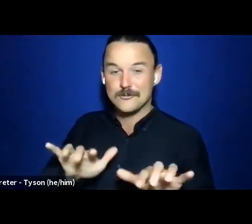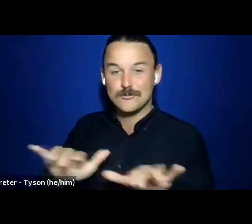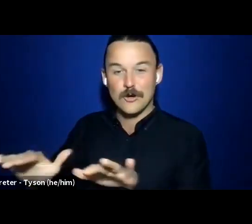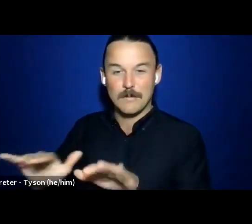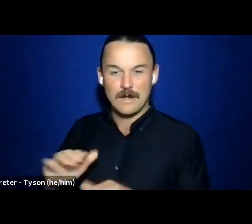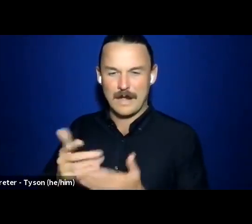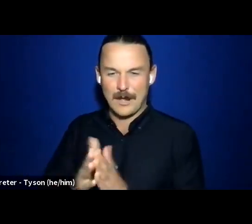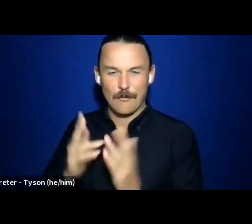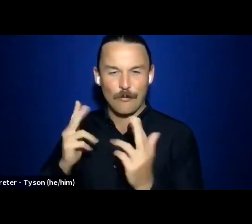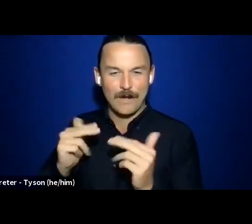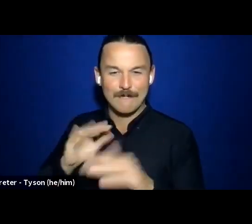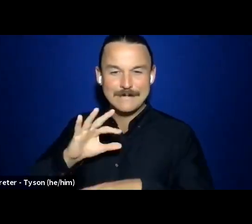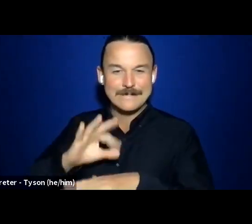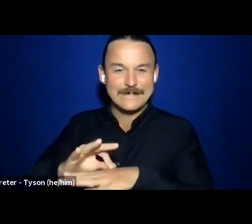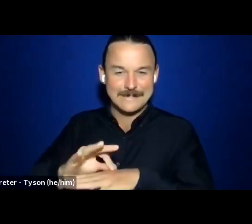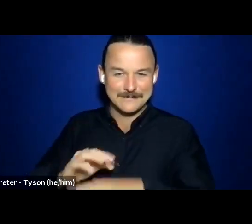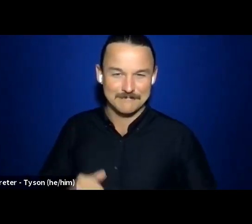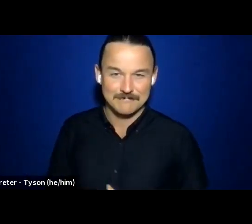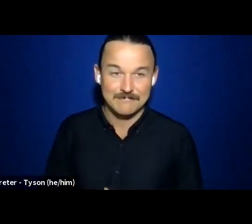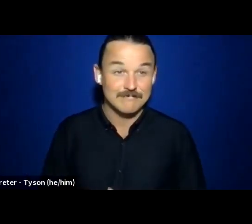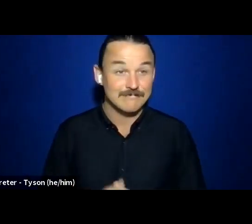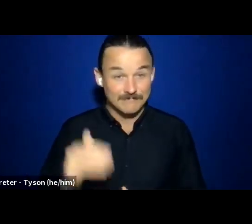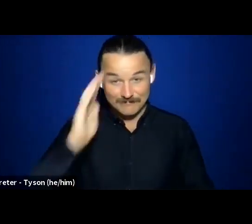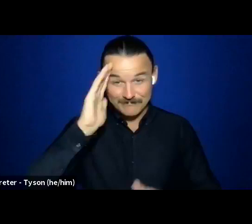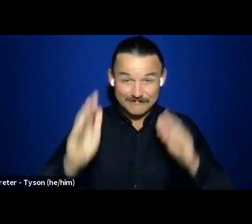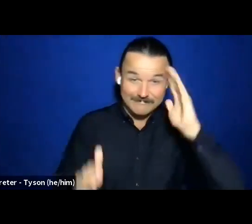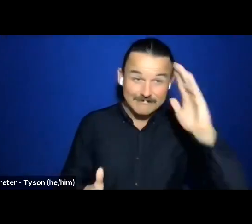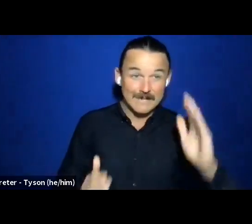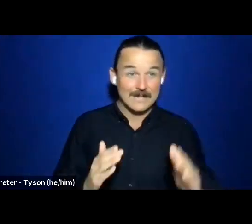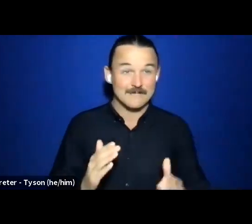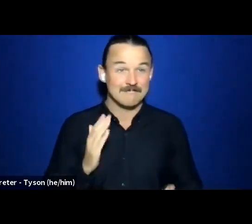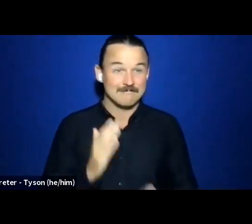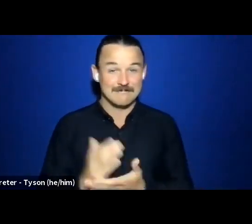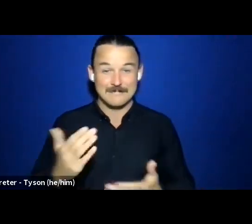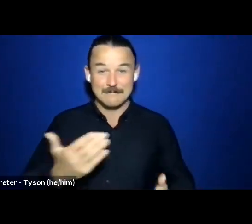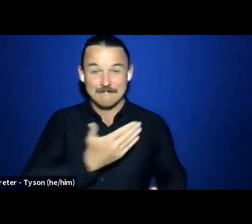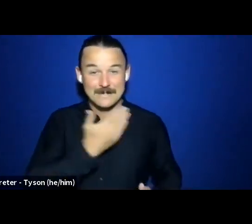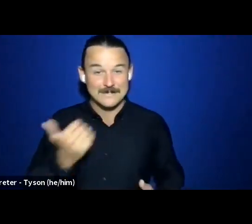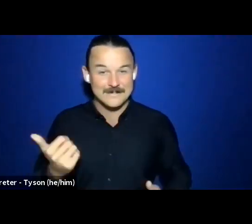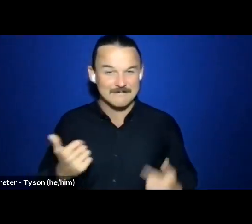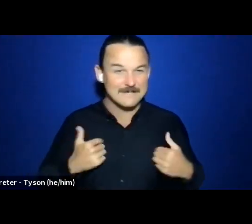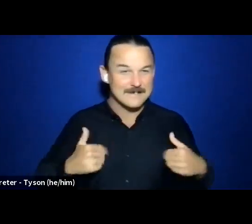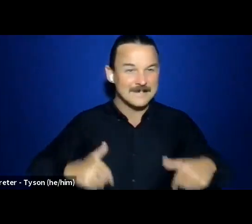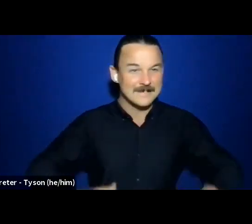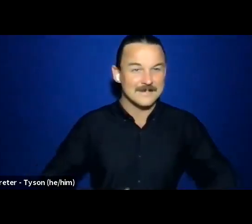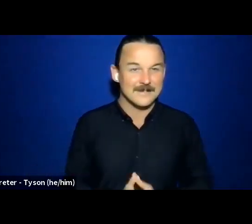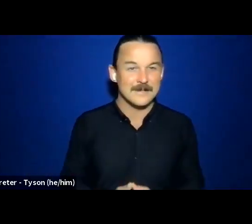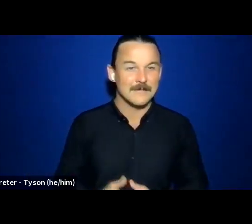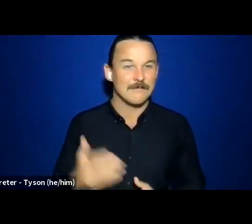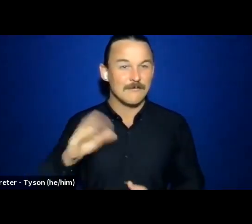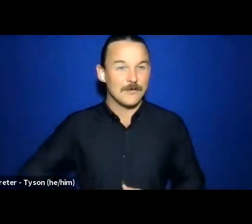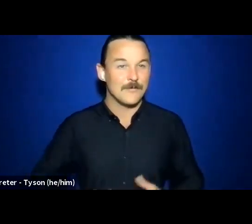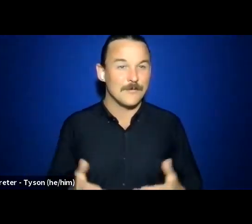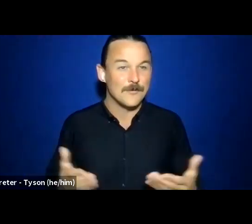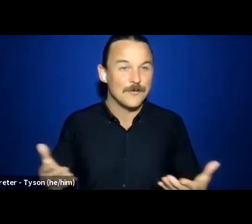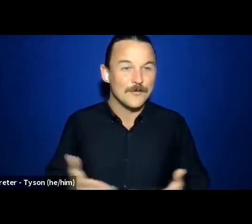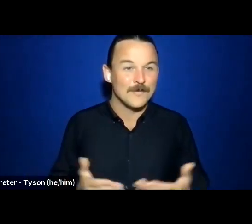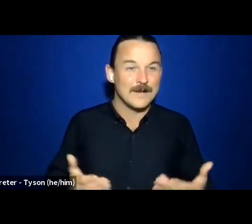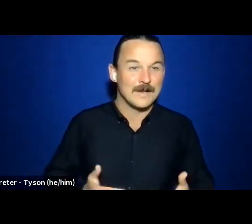the. the chat the chat, please. hey everyone, it's such pleasure to be joining us virtually from wonderful ganas virtually from wonderful gonna